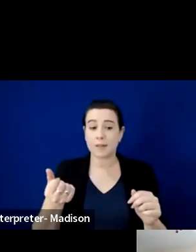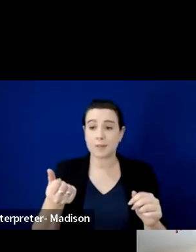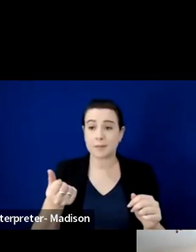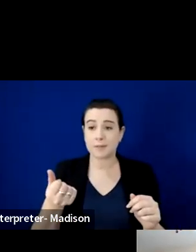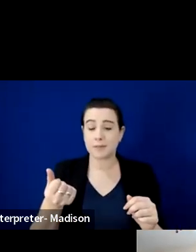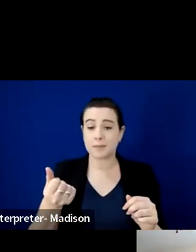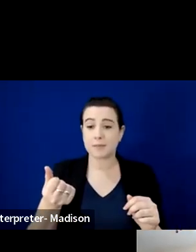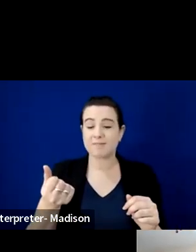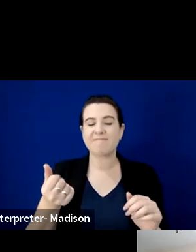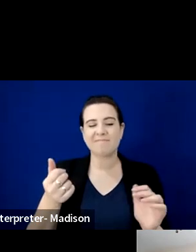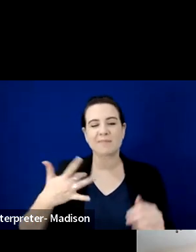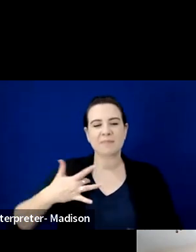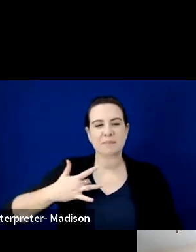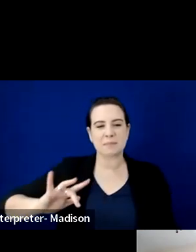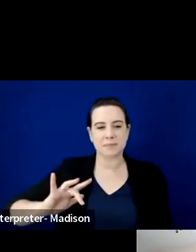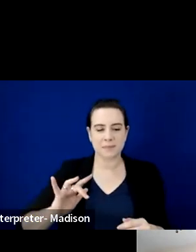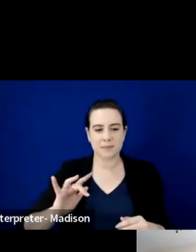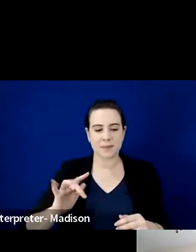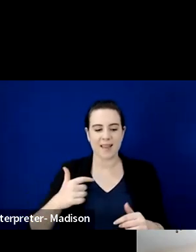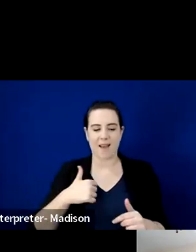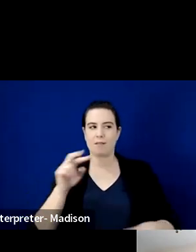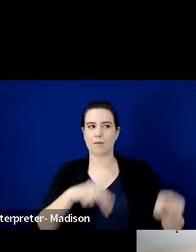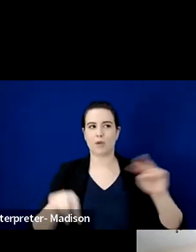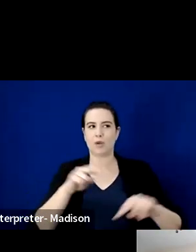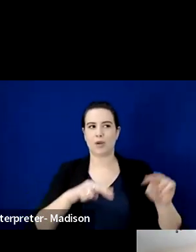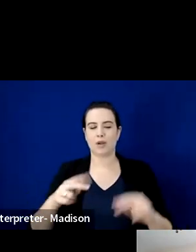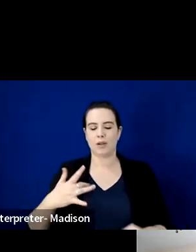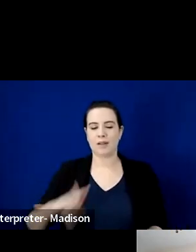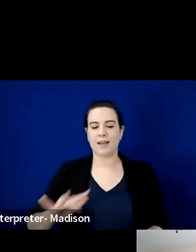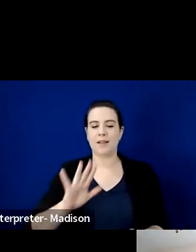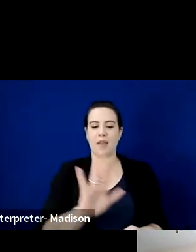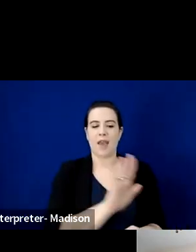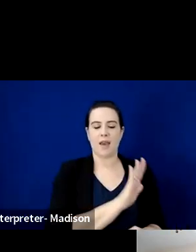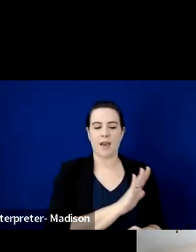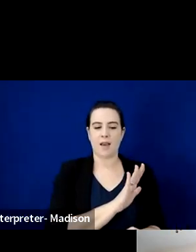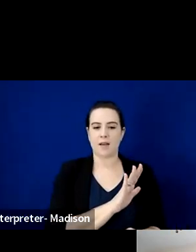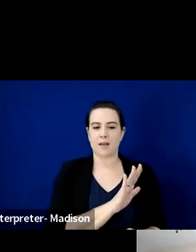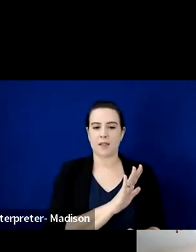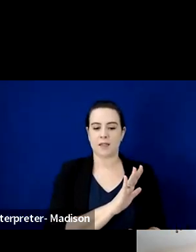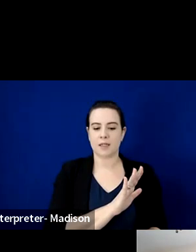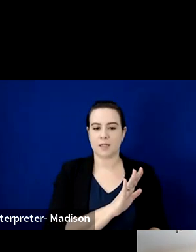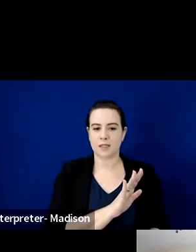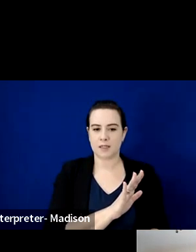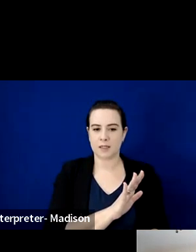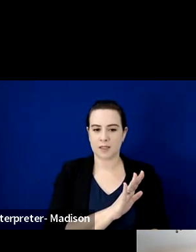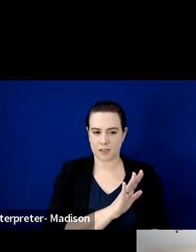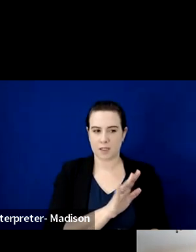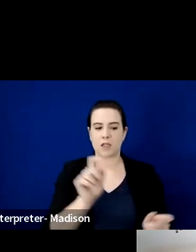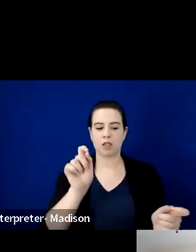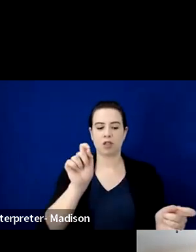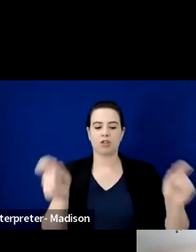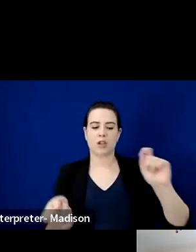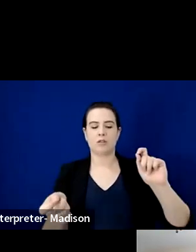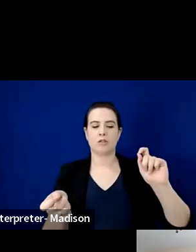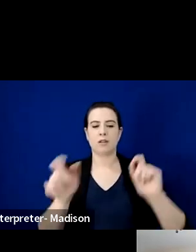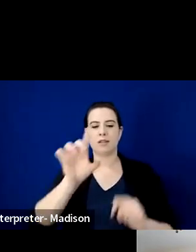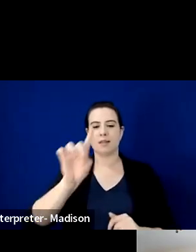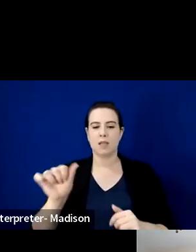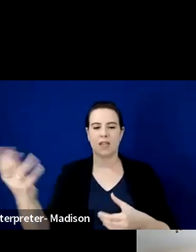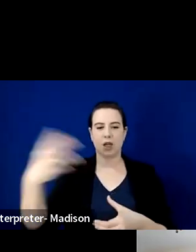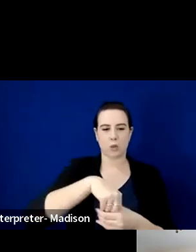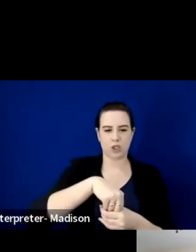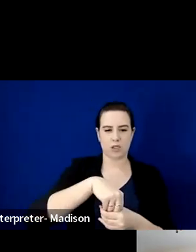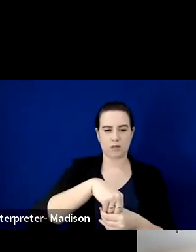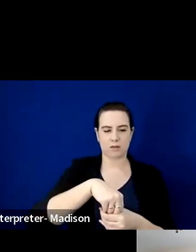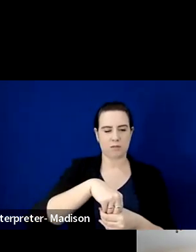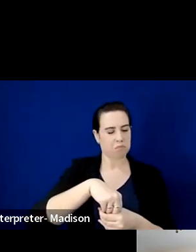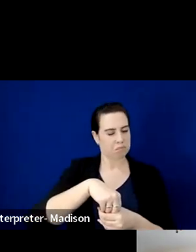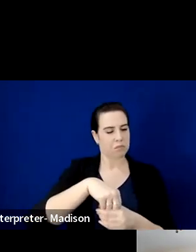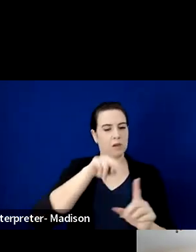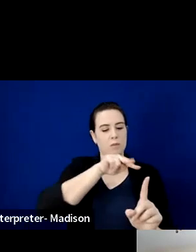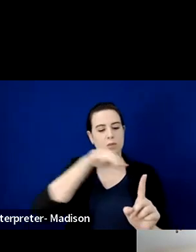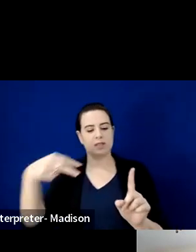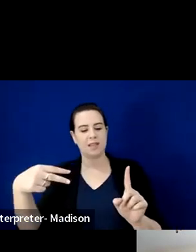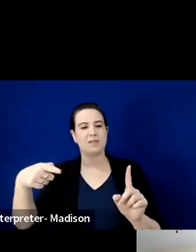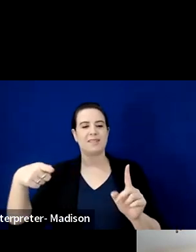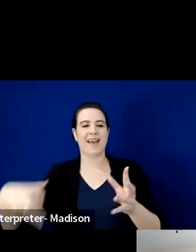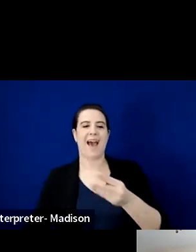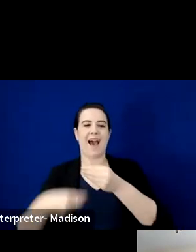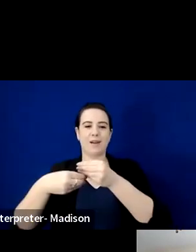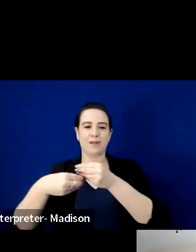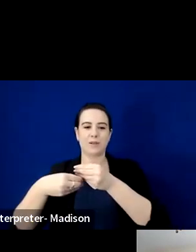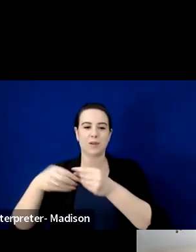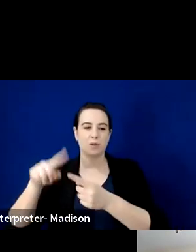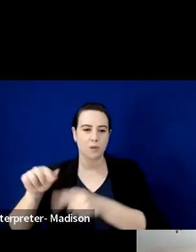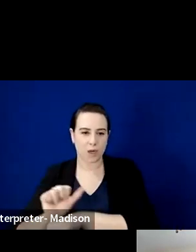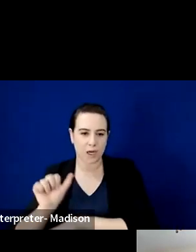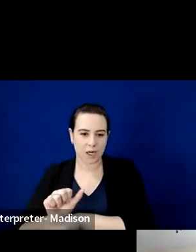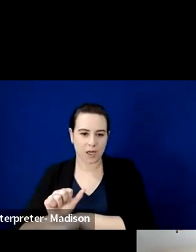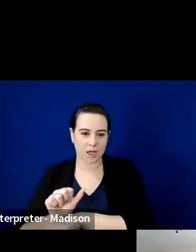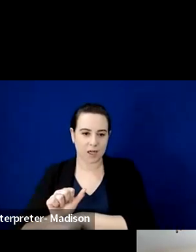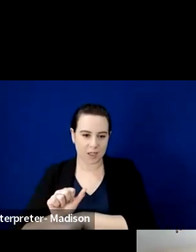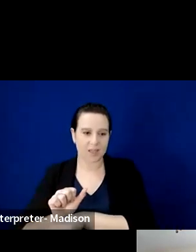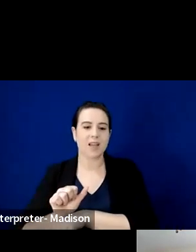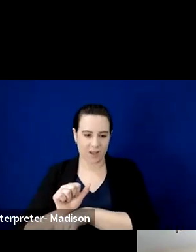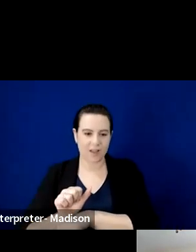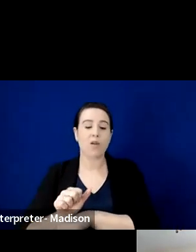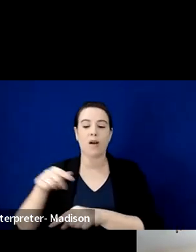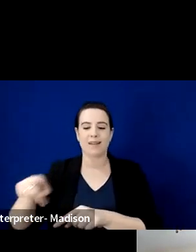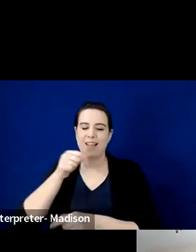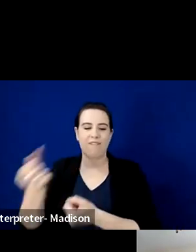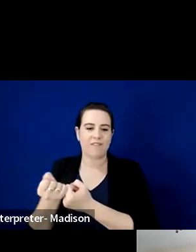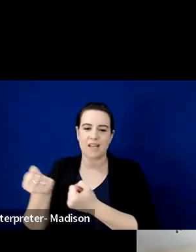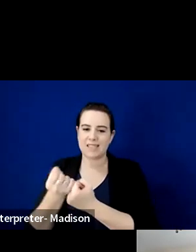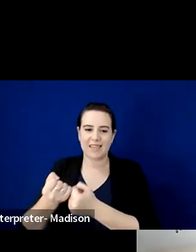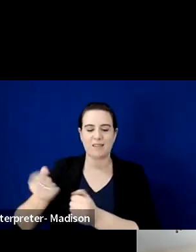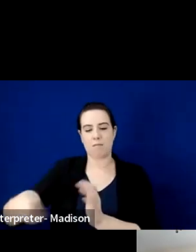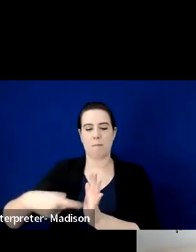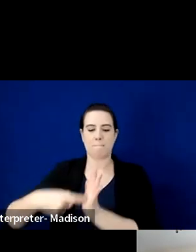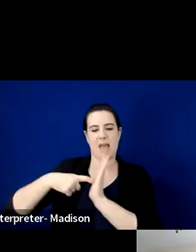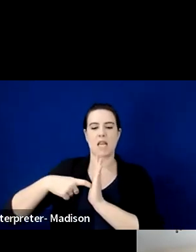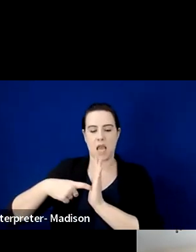And it takes those very specific people who are willing to step up to say, you know, within our department, we recognize this is a priority, and we may need to reprioritize what we're currently doing to to it differently.